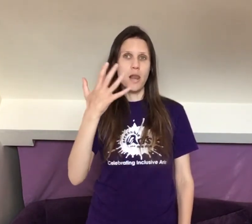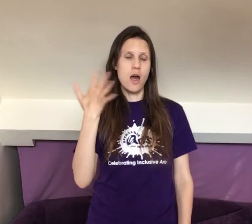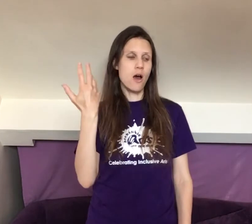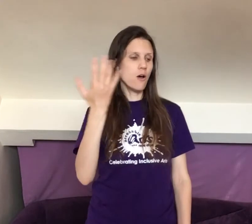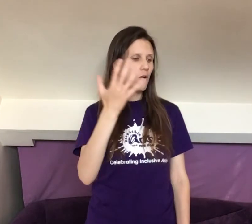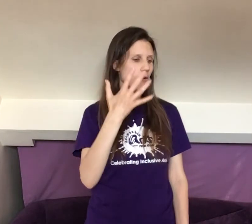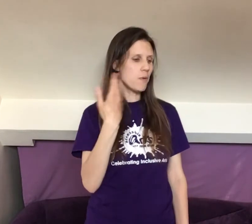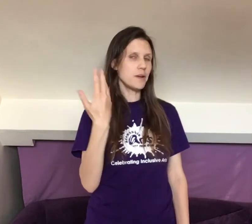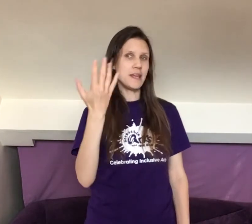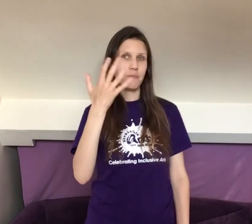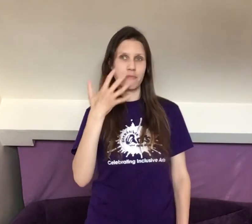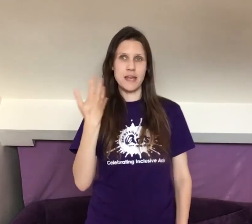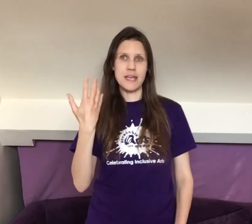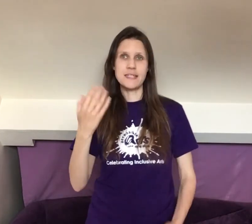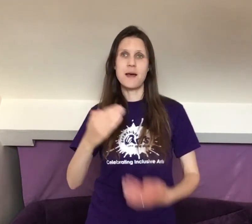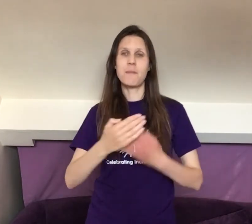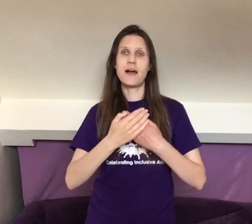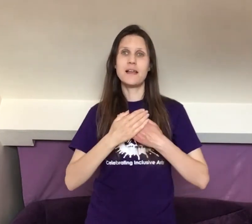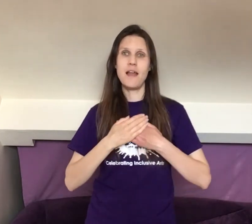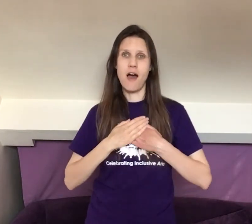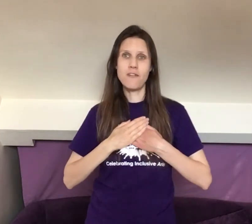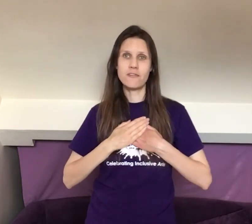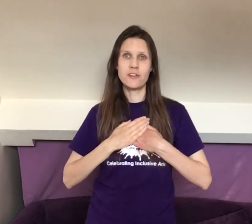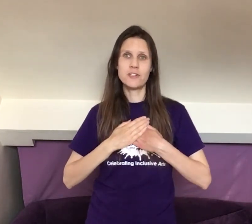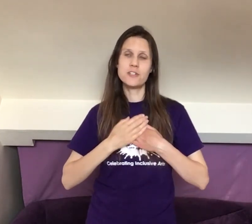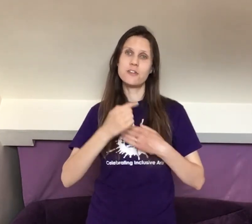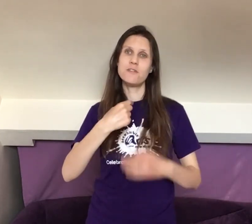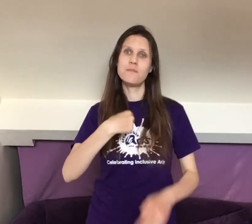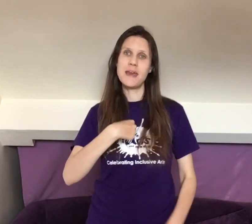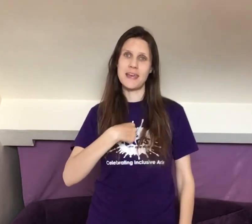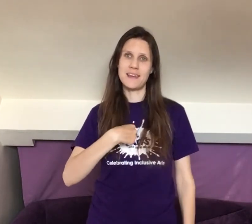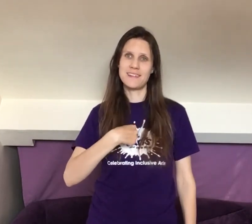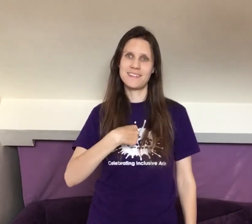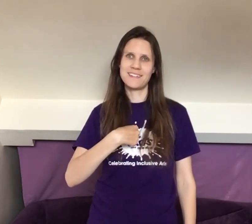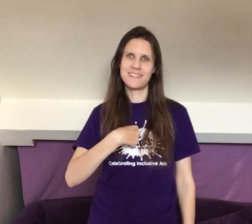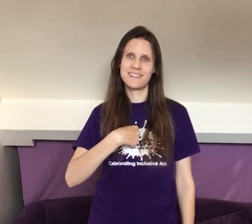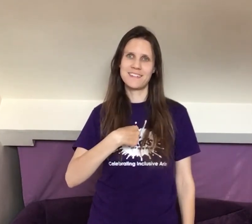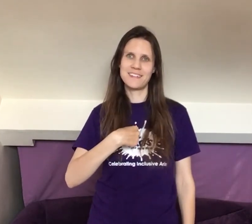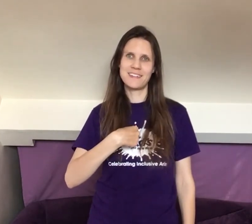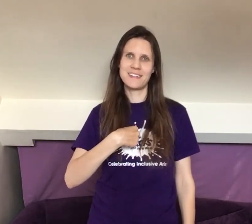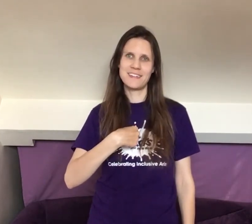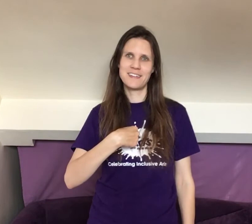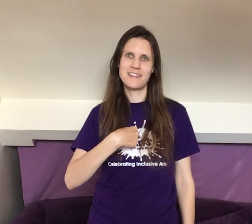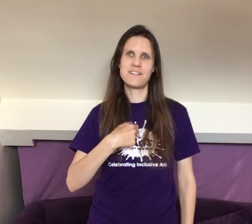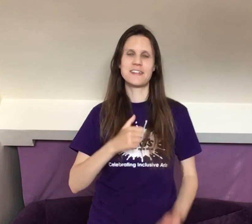blow bonny breeze my love to me.